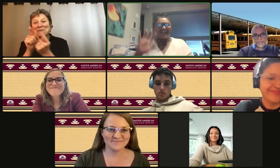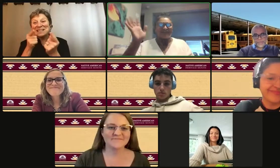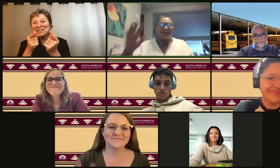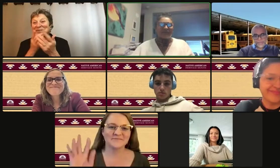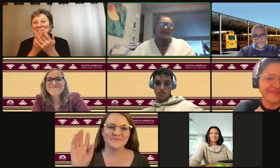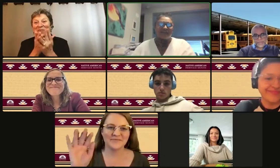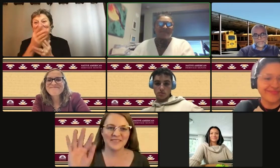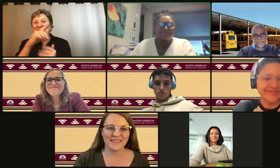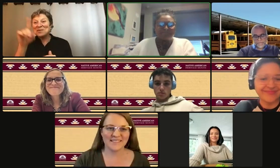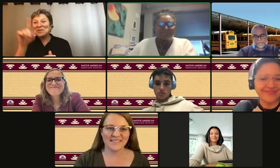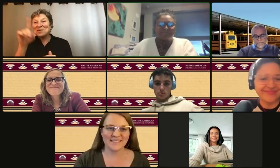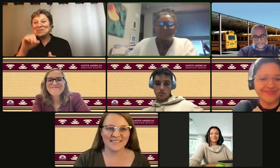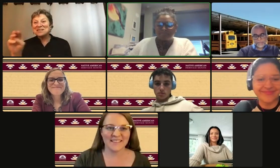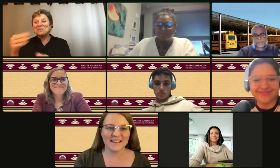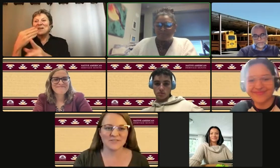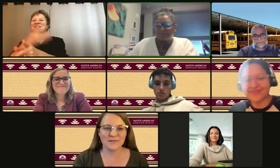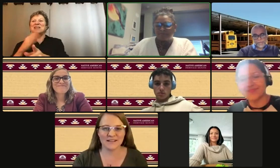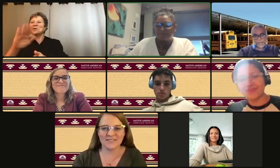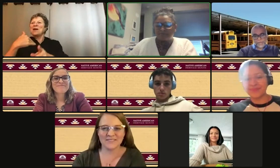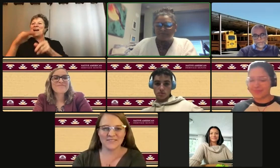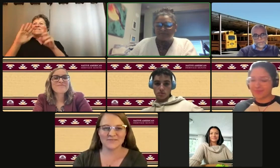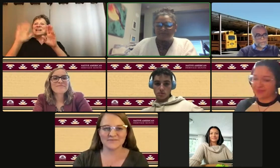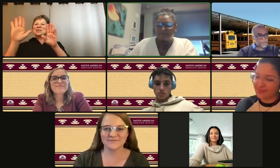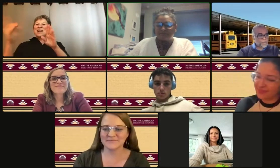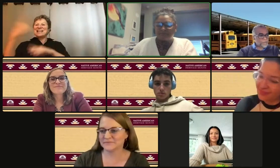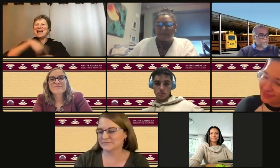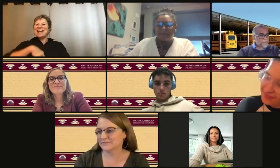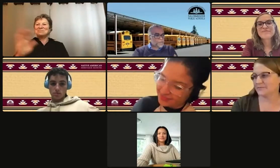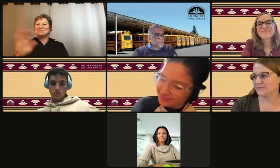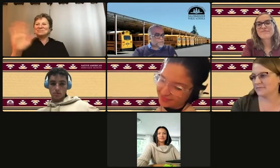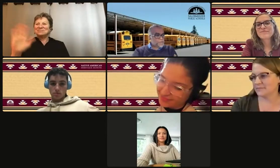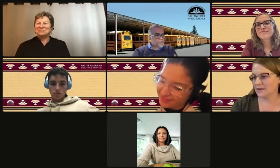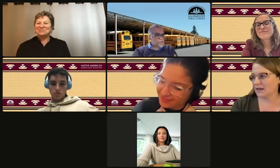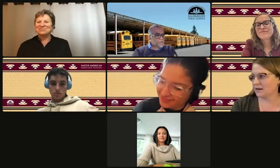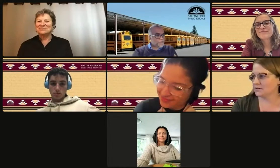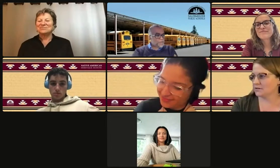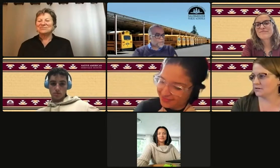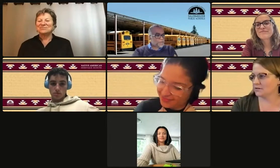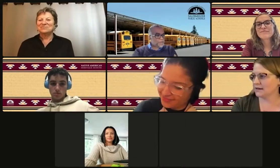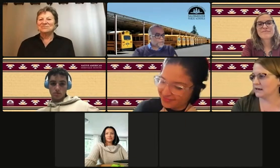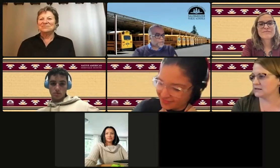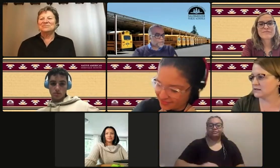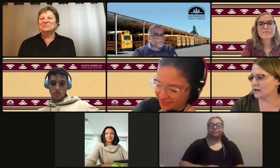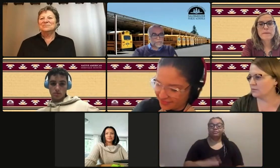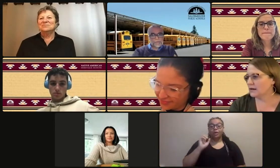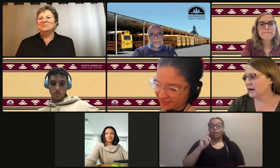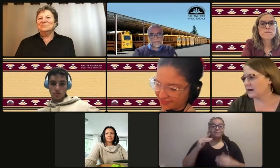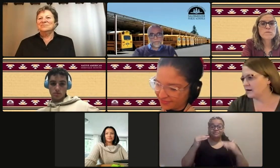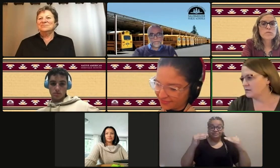THAT WAS THE LAST QUESTION. SO WE APPRECIATE YOUR TIME. AND GREAT TO MEET YOU.